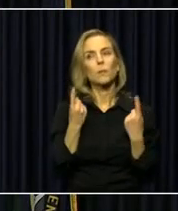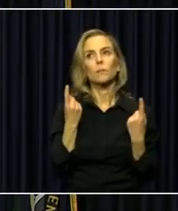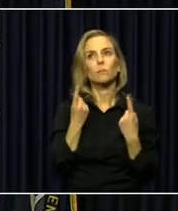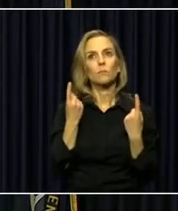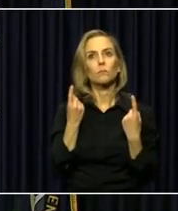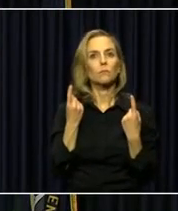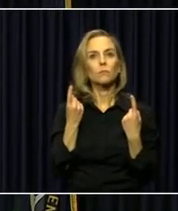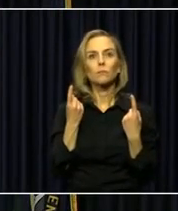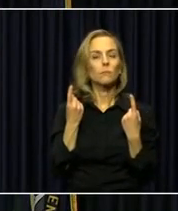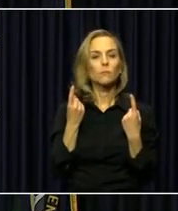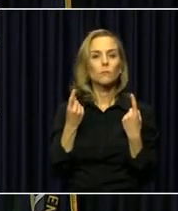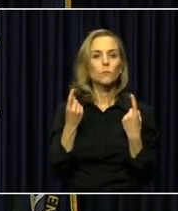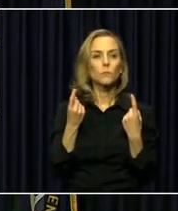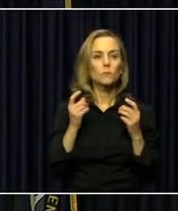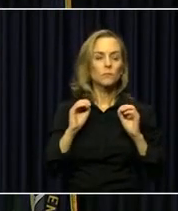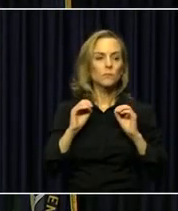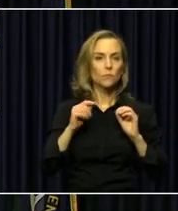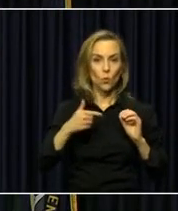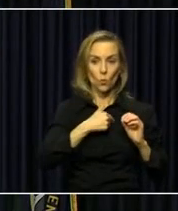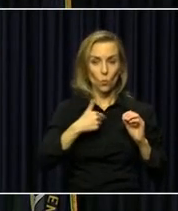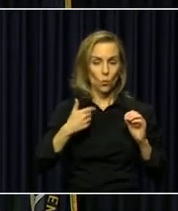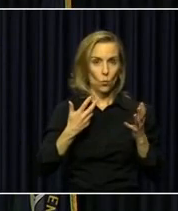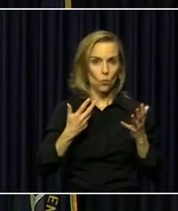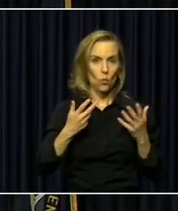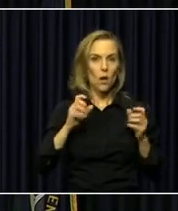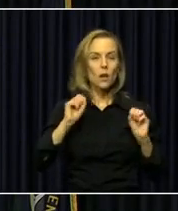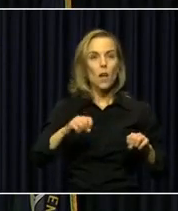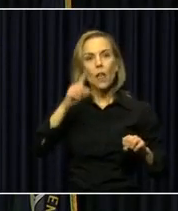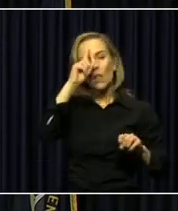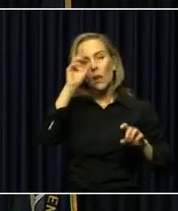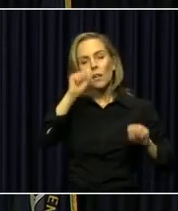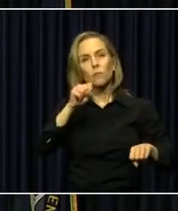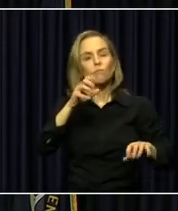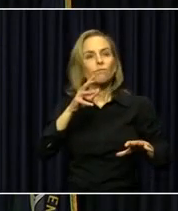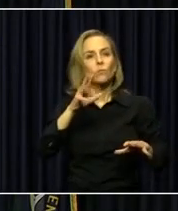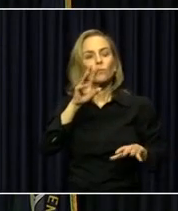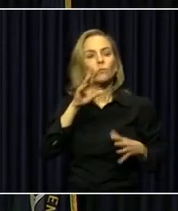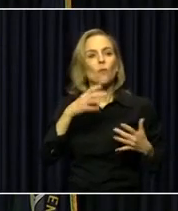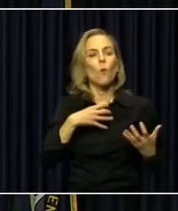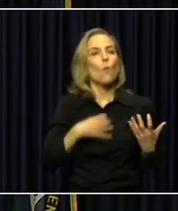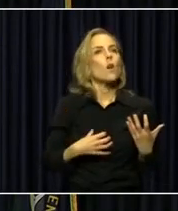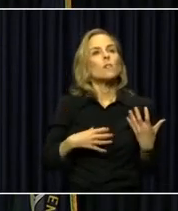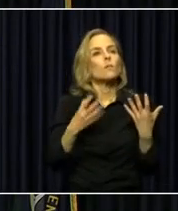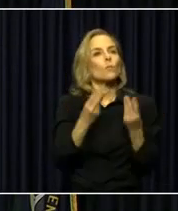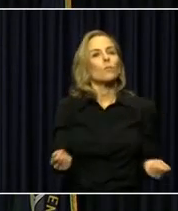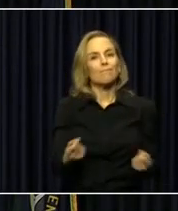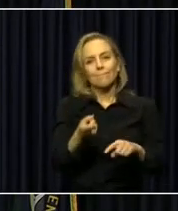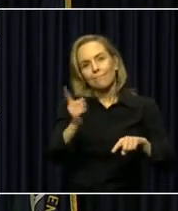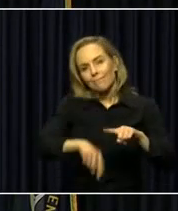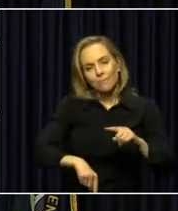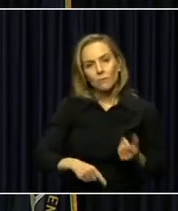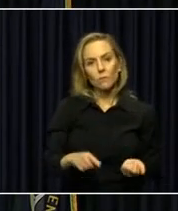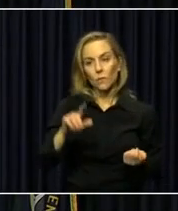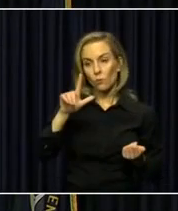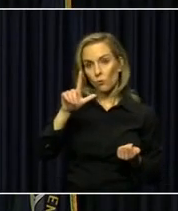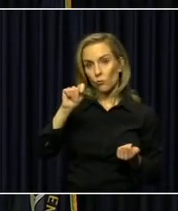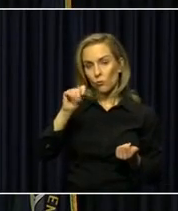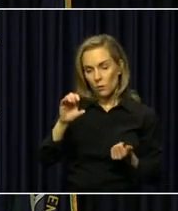OVERWHELMED. JUST TOMORROW AND THE NEXT DAY, ADOPTION ADDITIONAL STAFF ARE GOING INTO SOME OF THESE